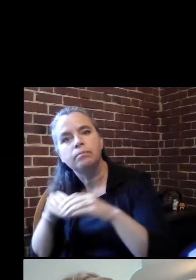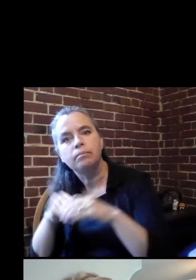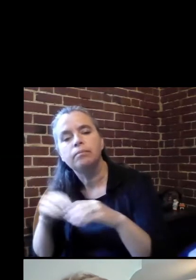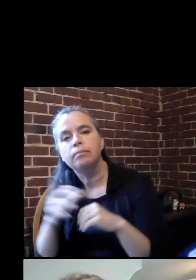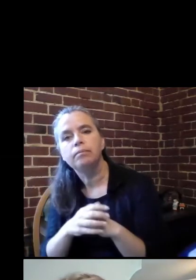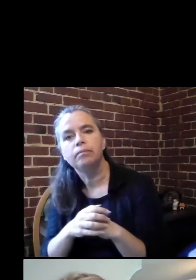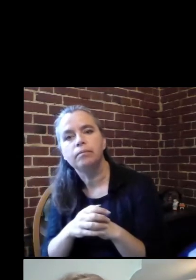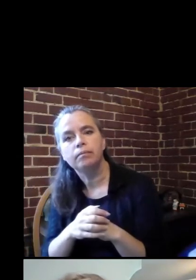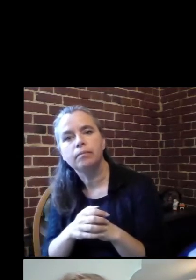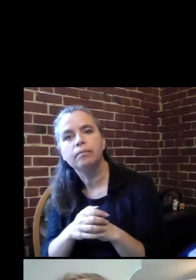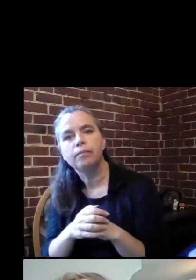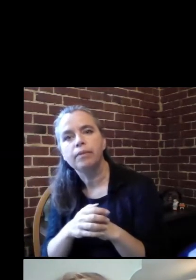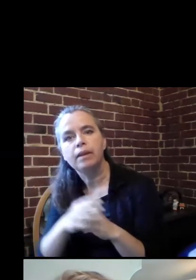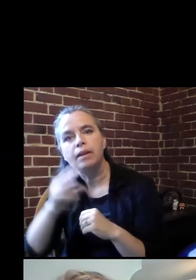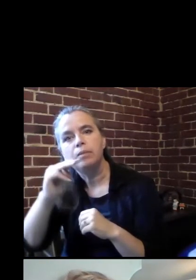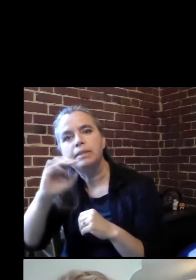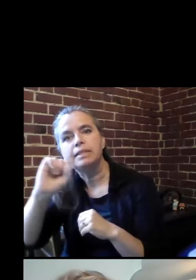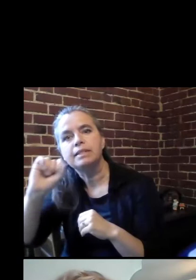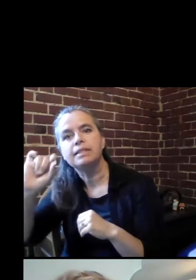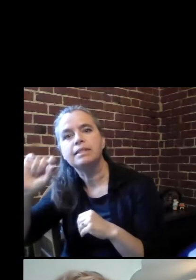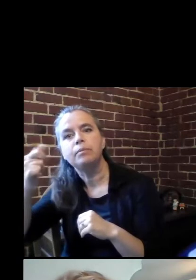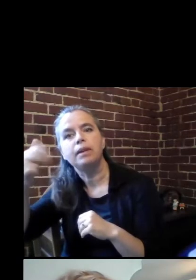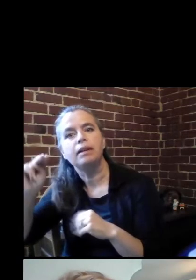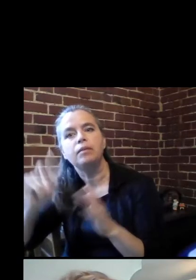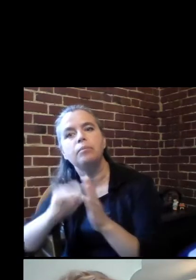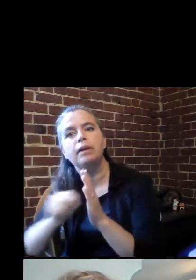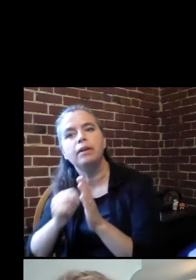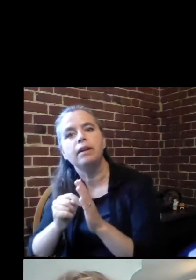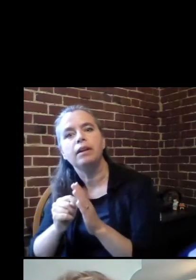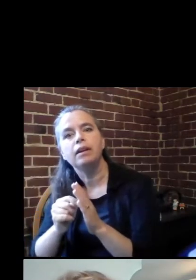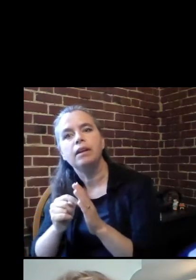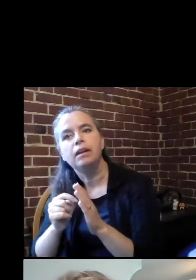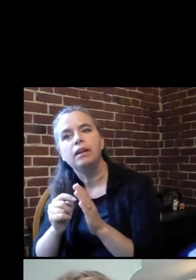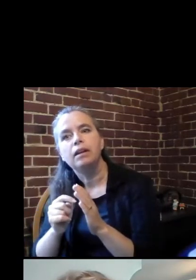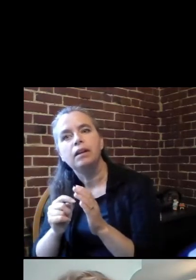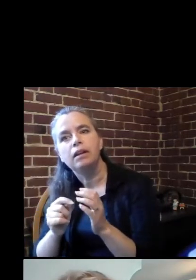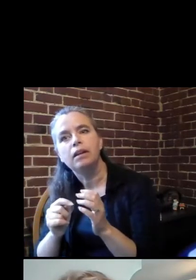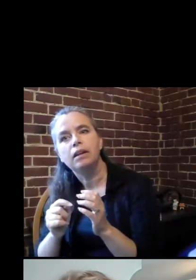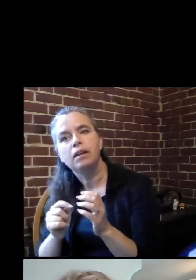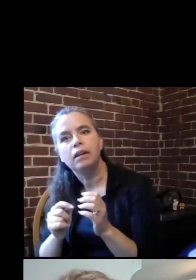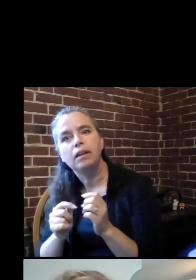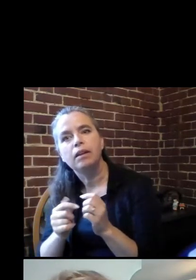Mississippian period. This is probably what you guys are -- if any of those -- you who are out there you're probably most familiar with this.